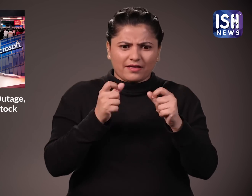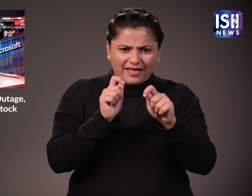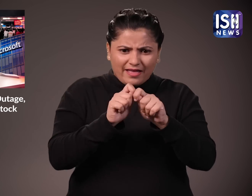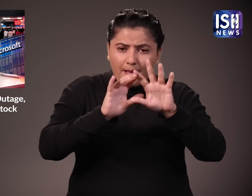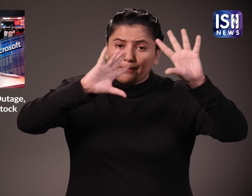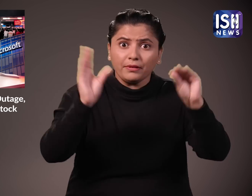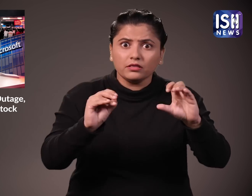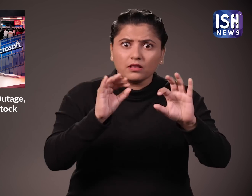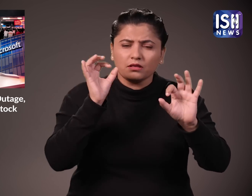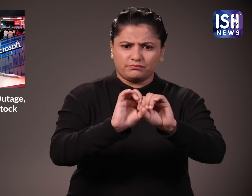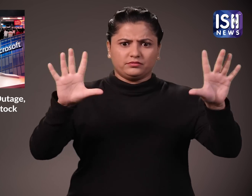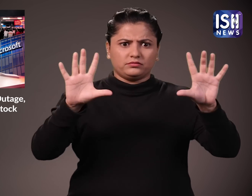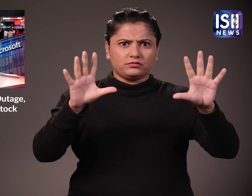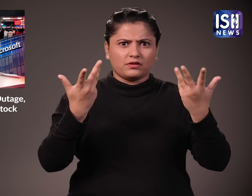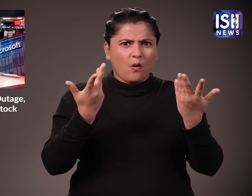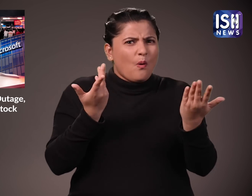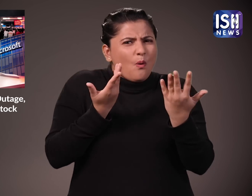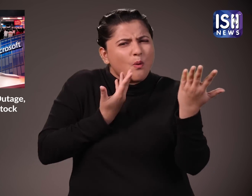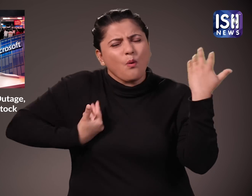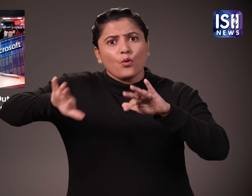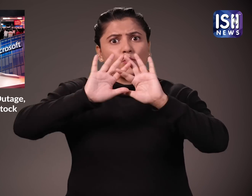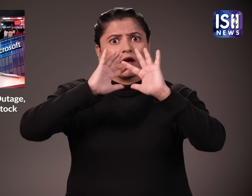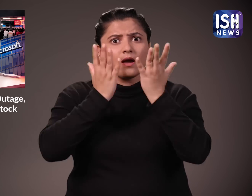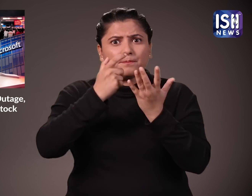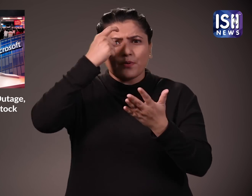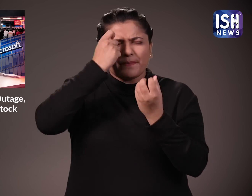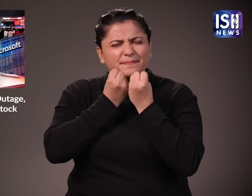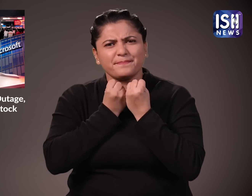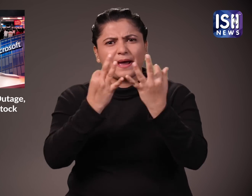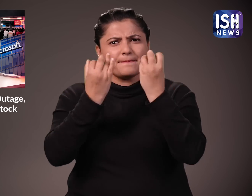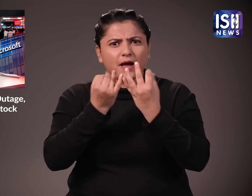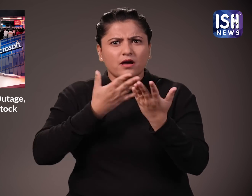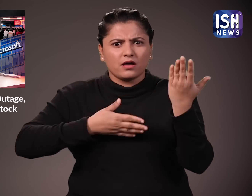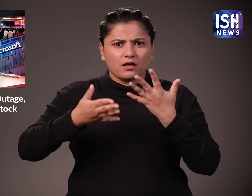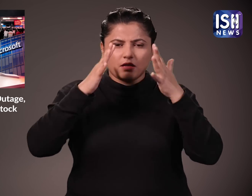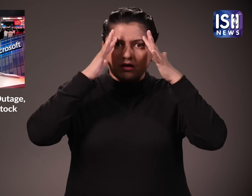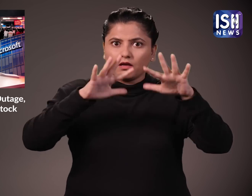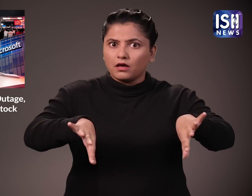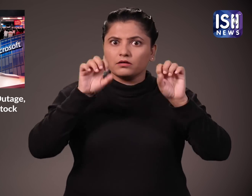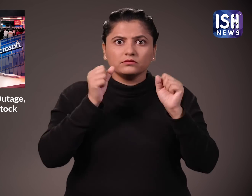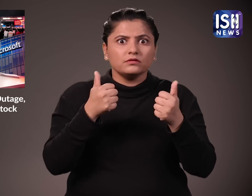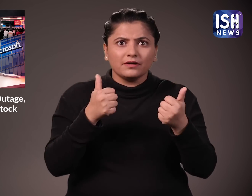The outage was caused around the world and people failed to understand the reason.